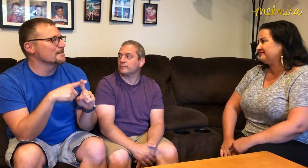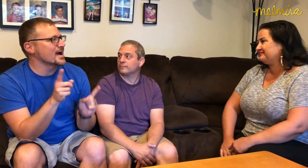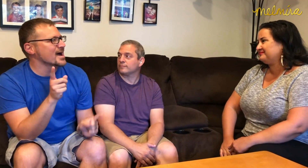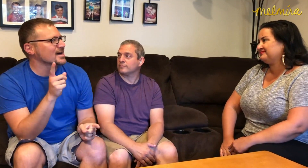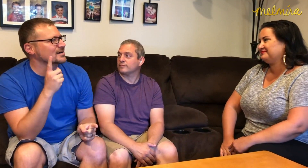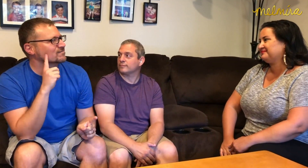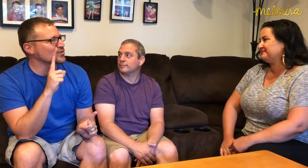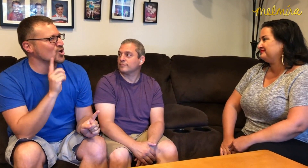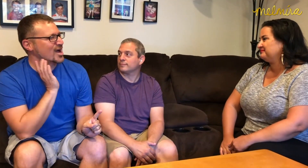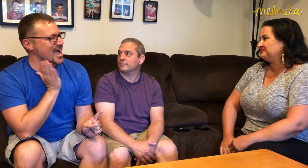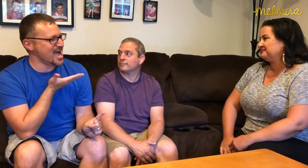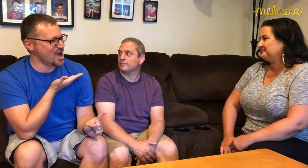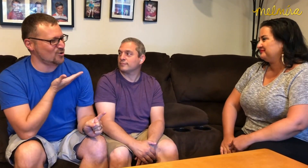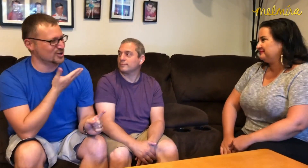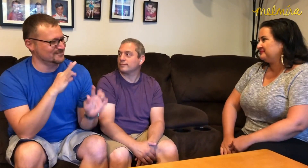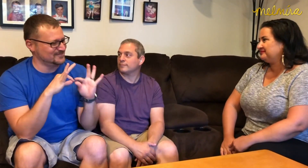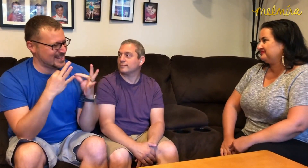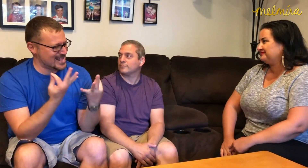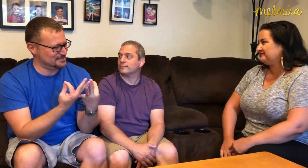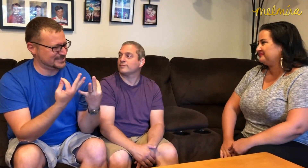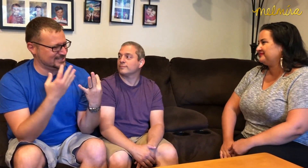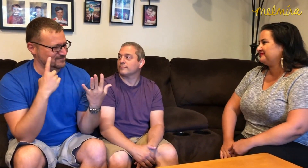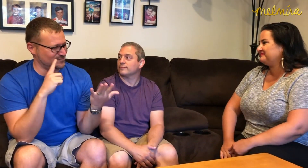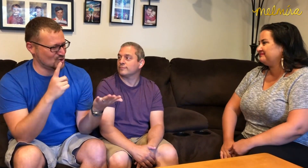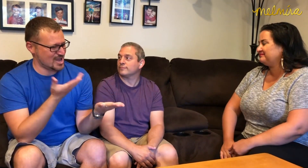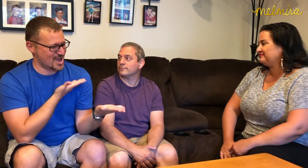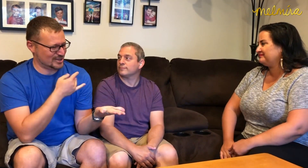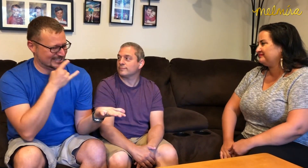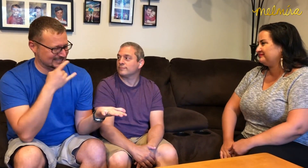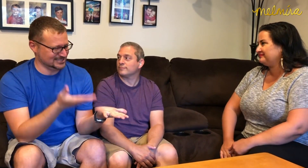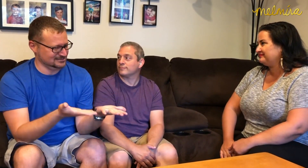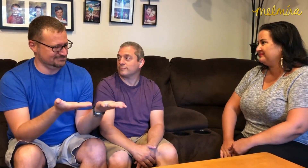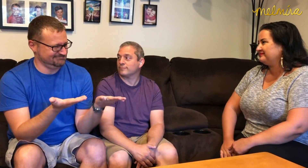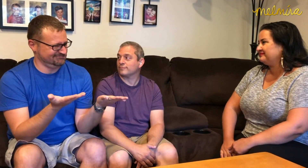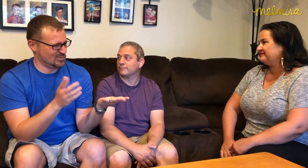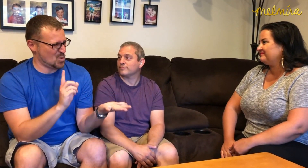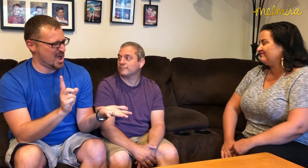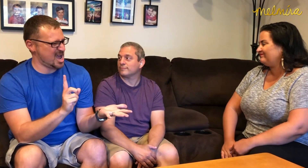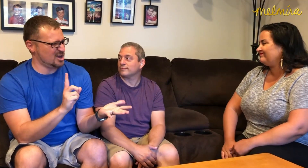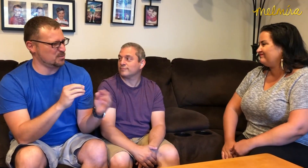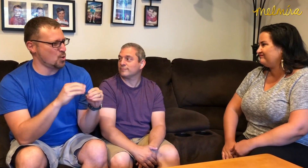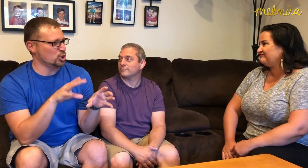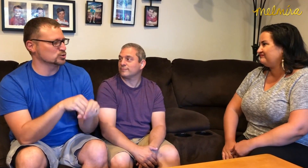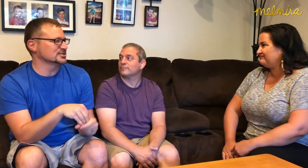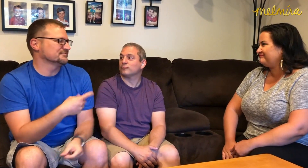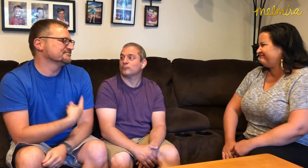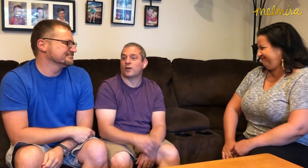But for our family, for our kids, where's more inclusive? Here.